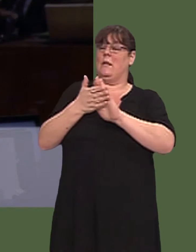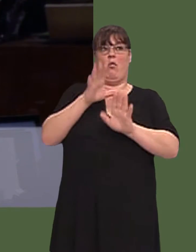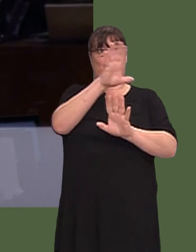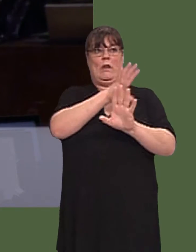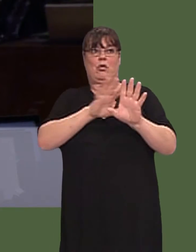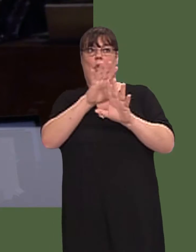productivity gaps.